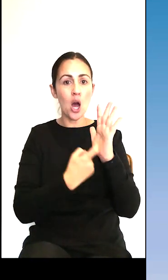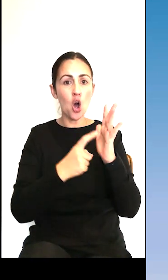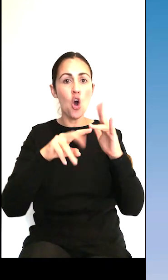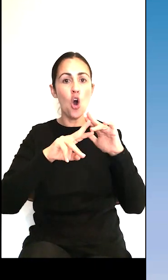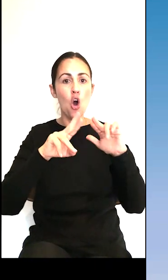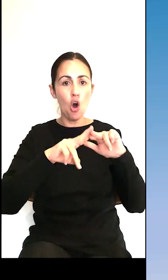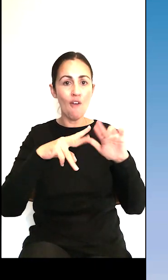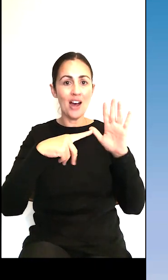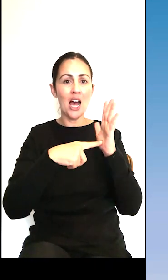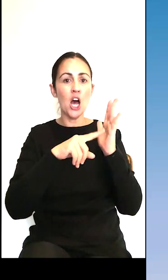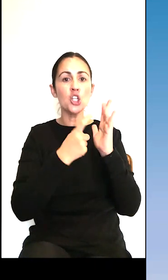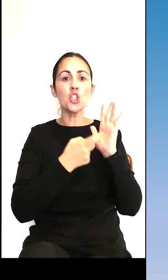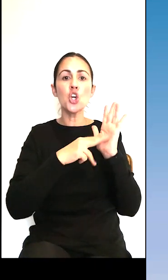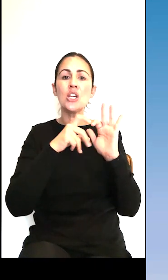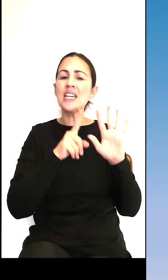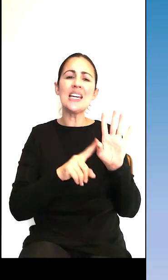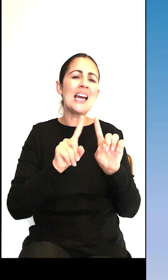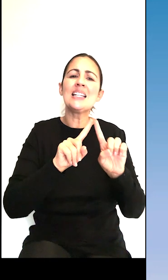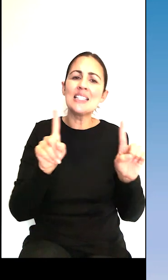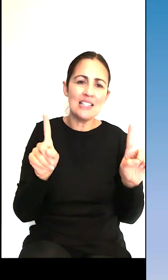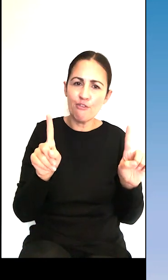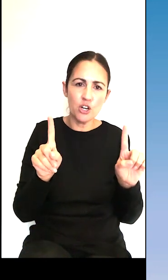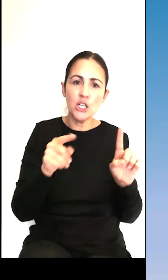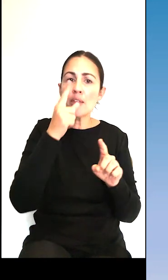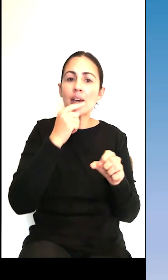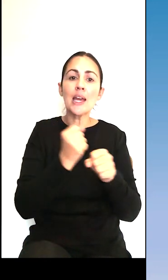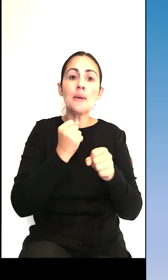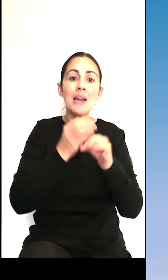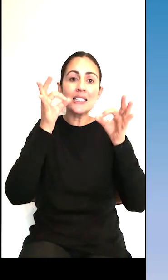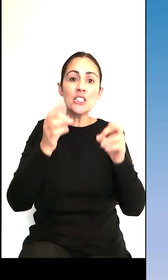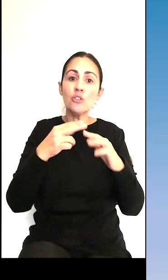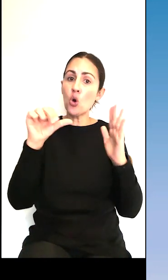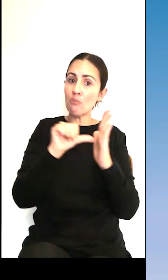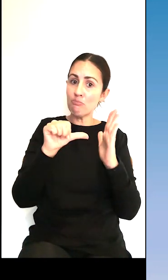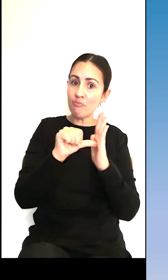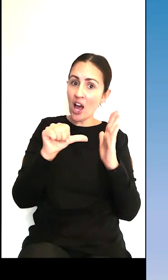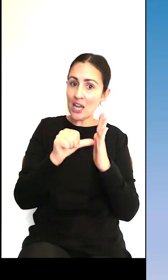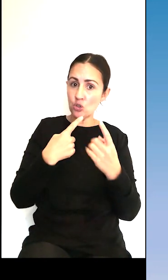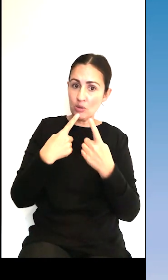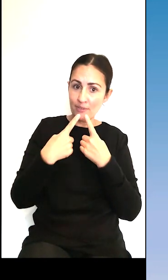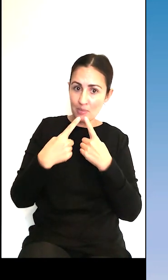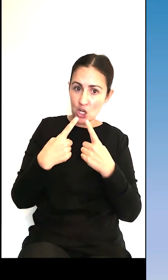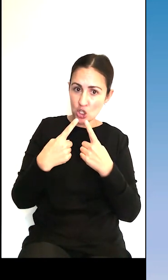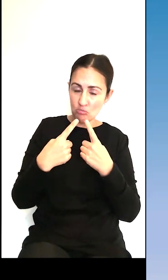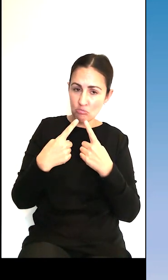decisions for your legal or financial situation. The enduring guardian can make those decisions for you, for your healthcare.